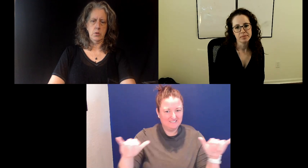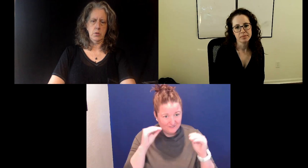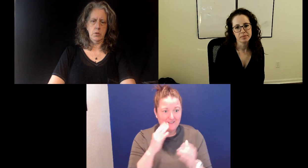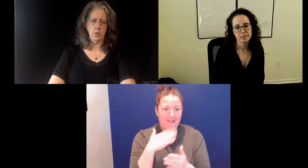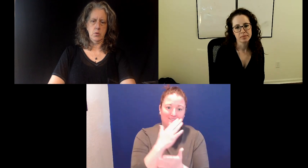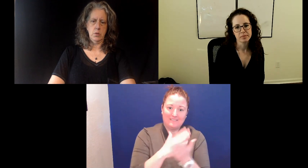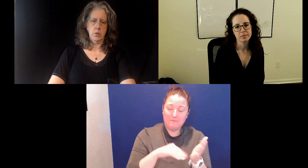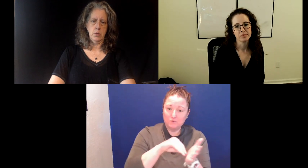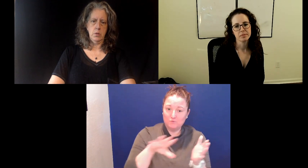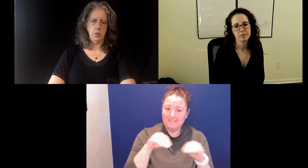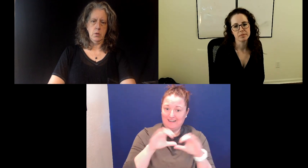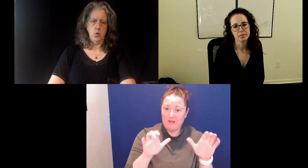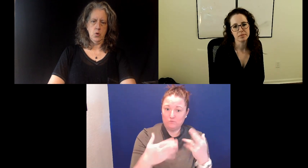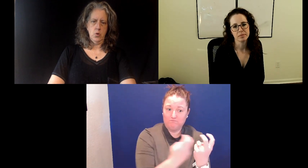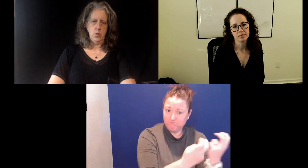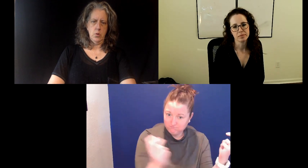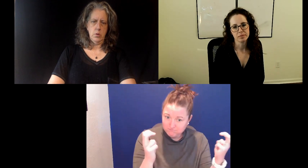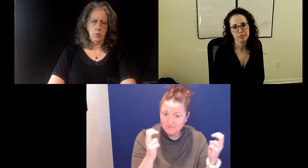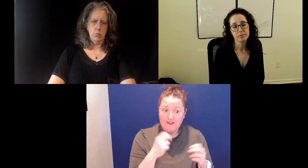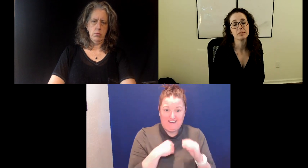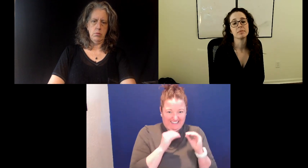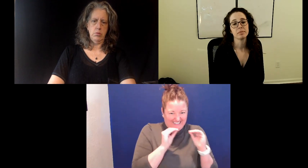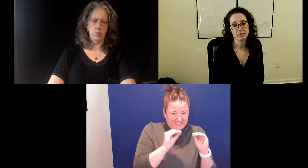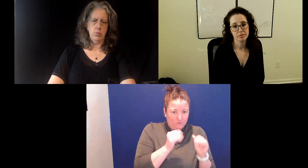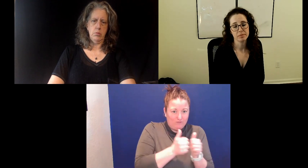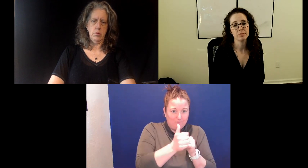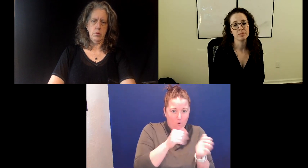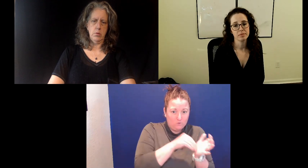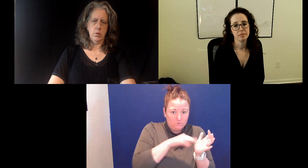it looks like we'll be like half half the students will be in the class and i'll be